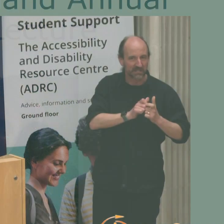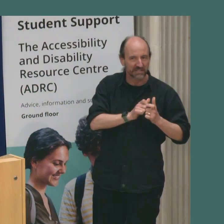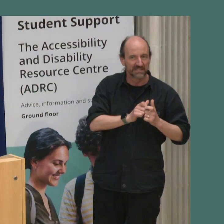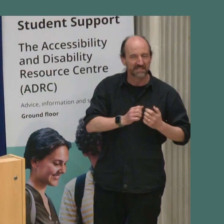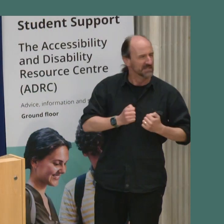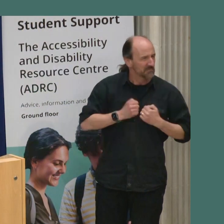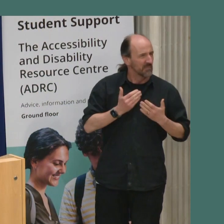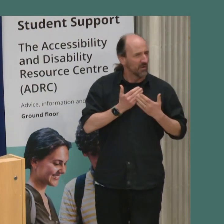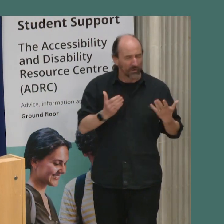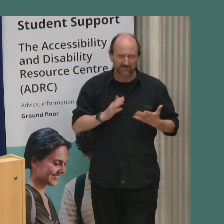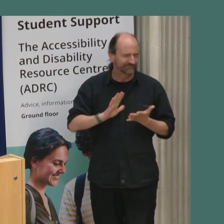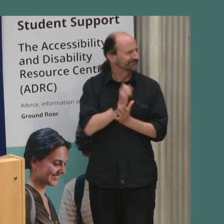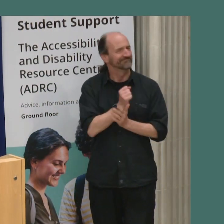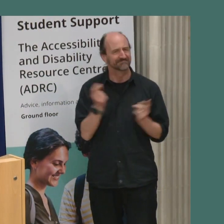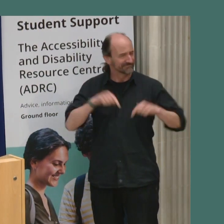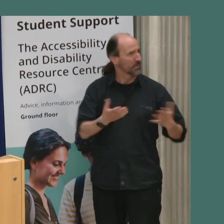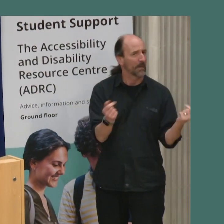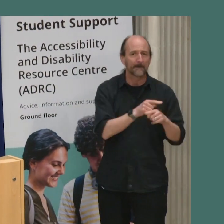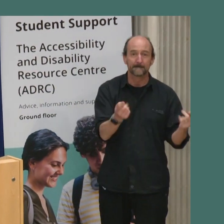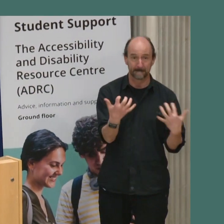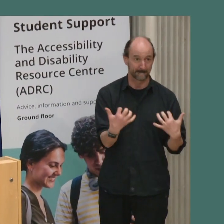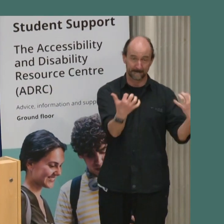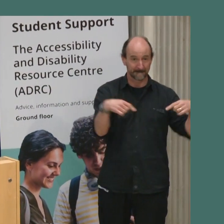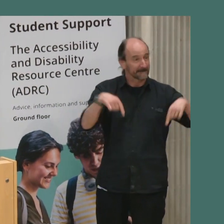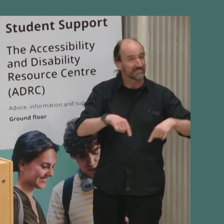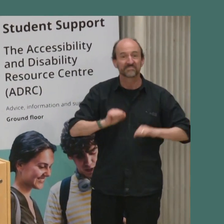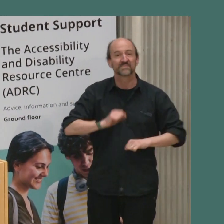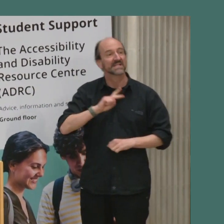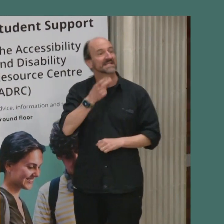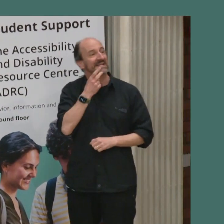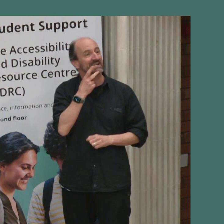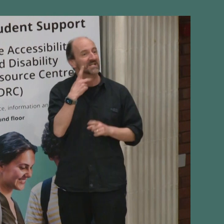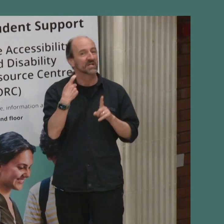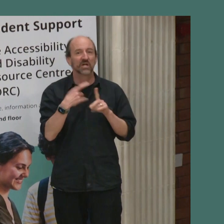Very great pleasure to welcome you all to this which is the second Kirsty Wayland Memorial